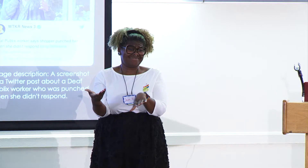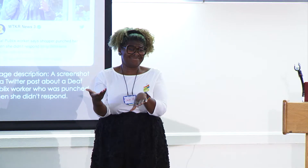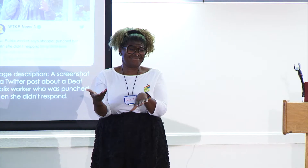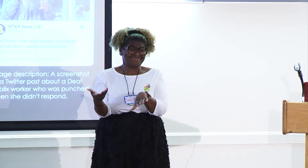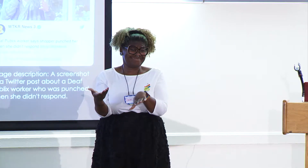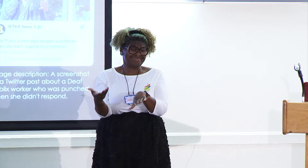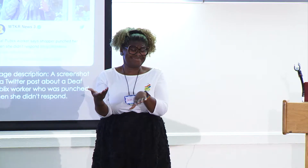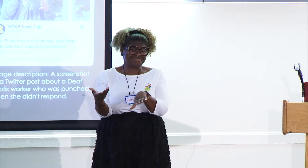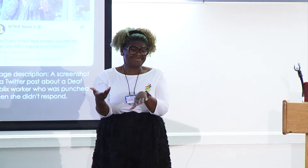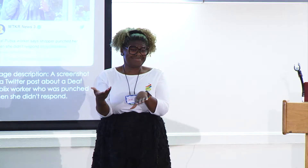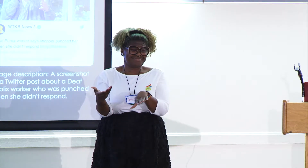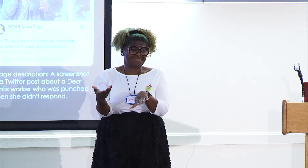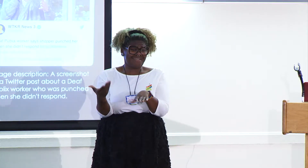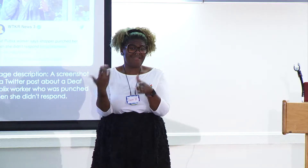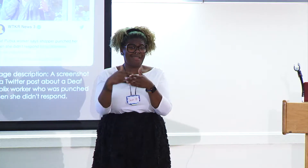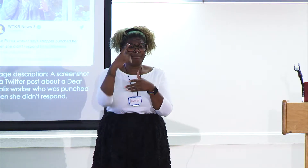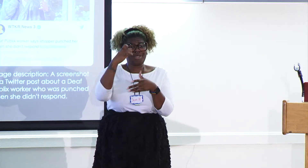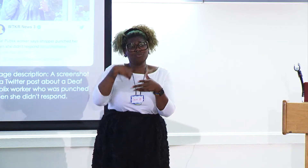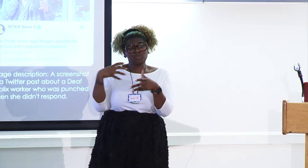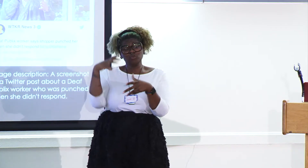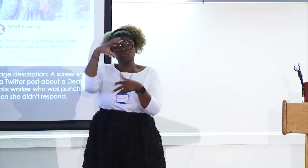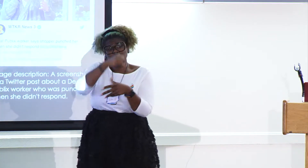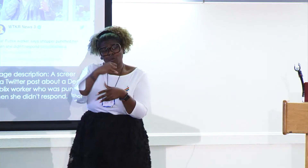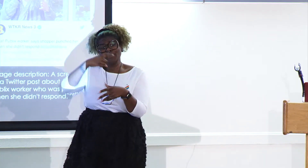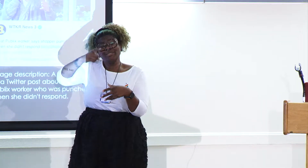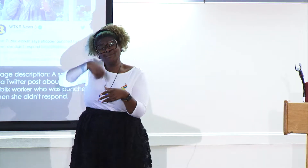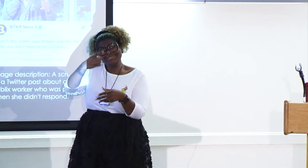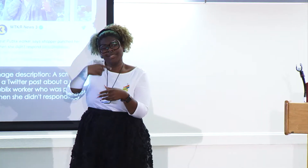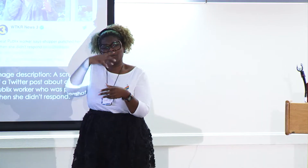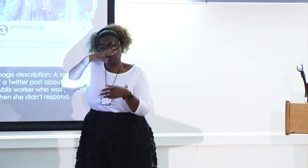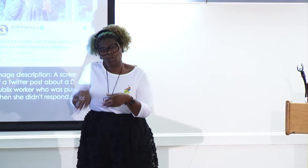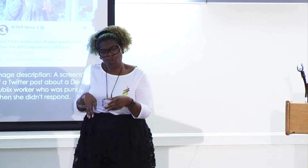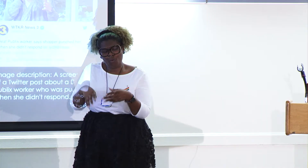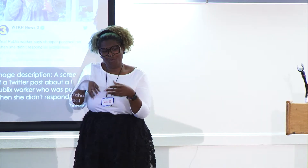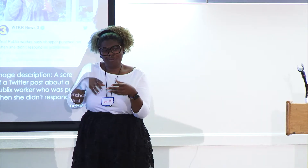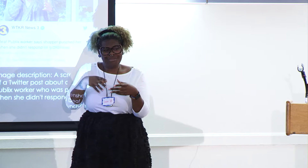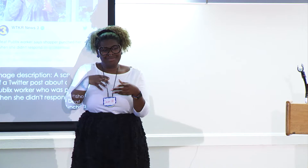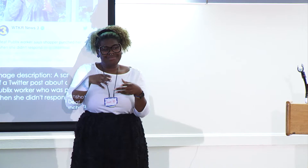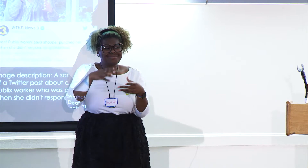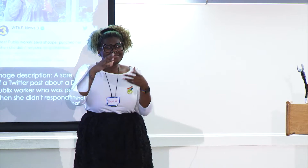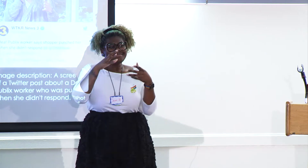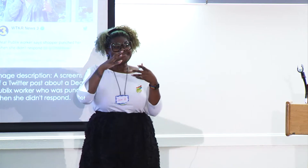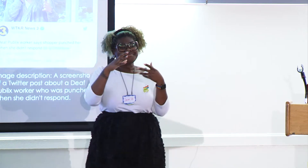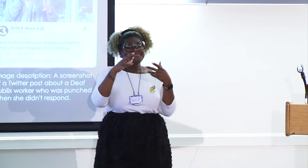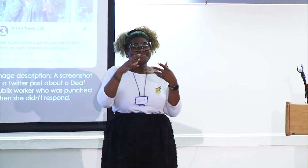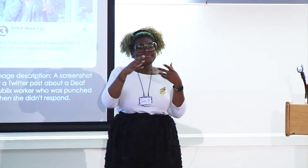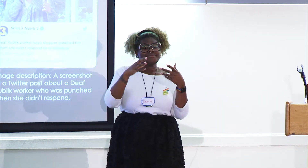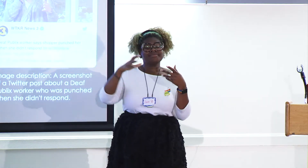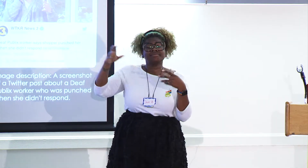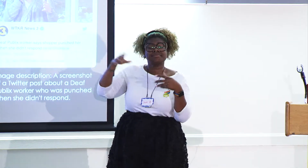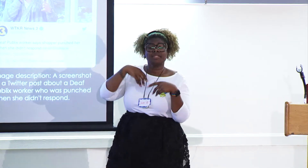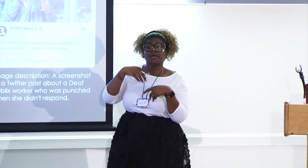And as a result of their interaction, this individual actually died, because they